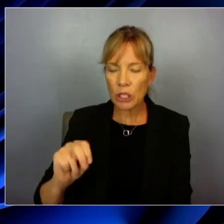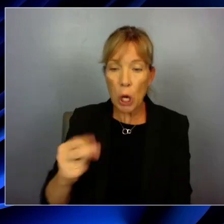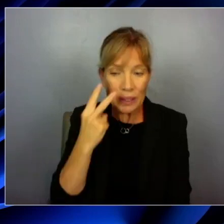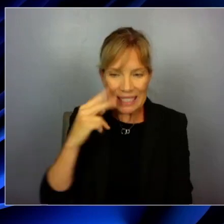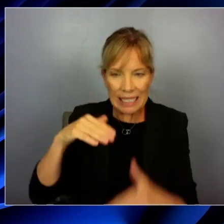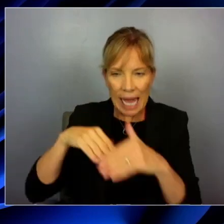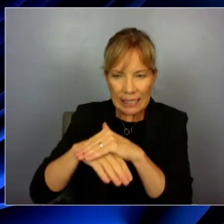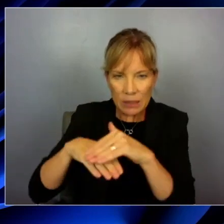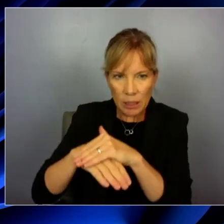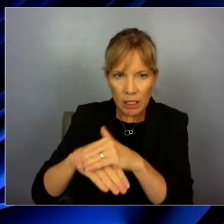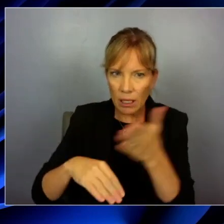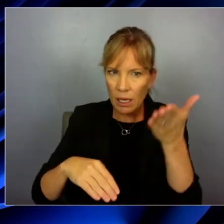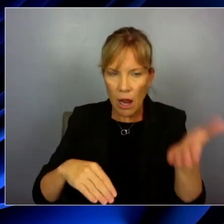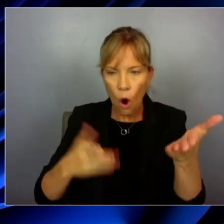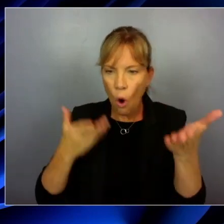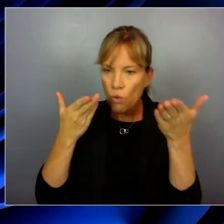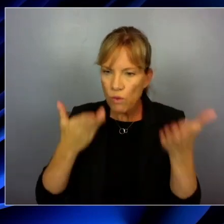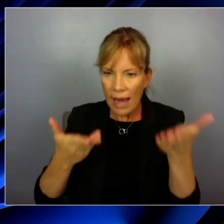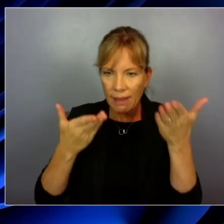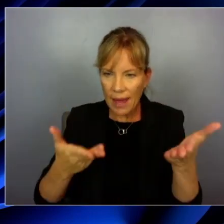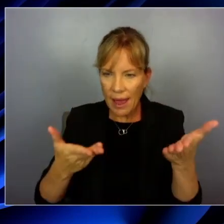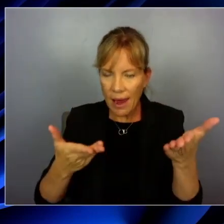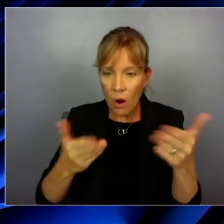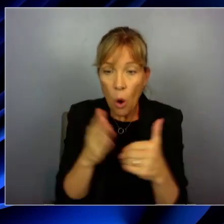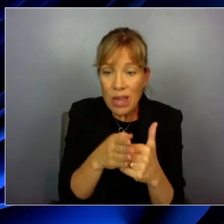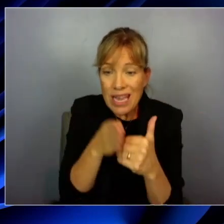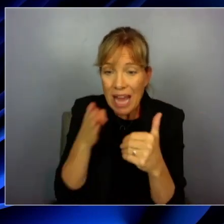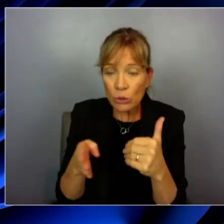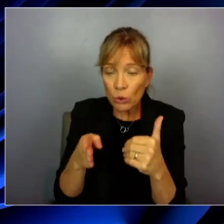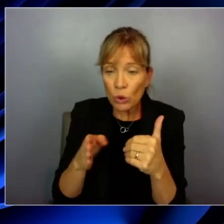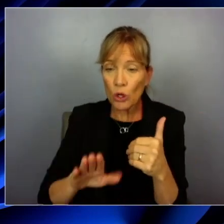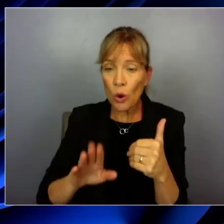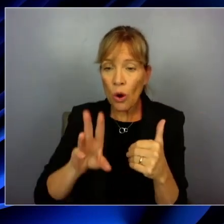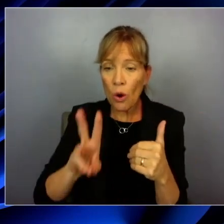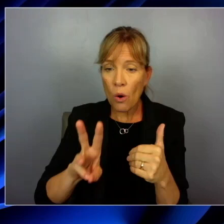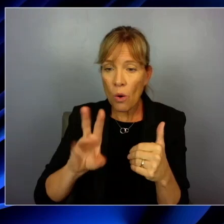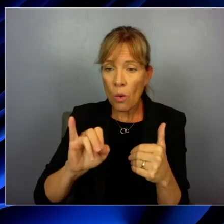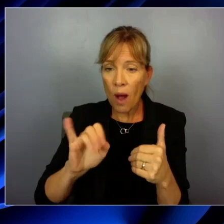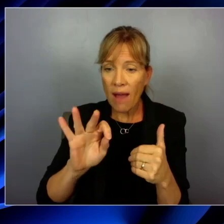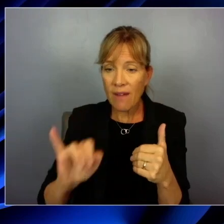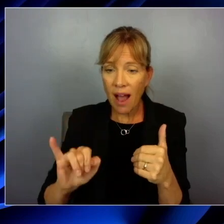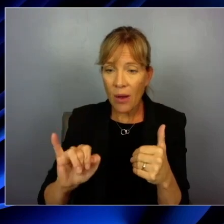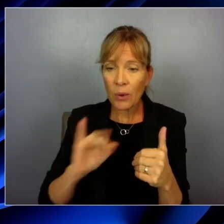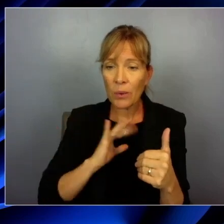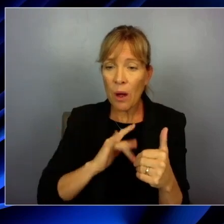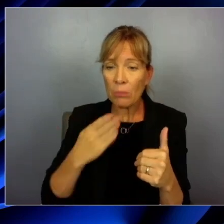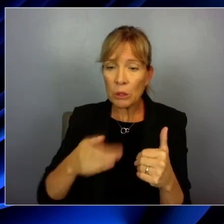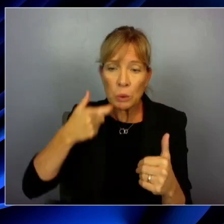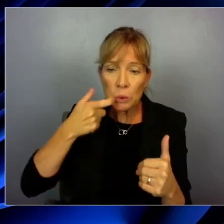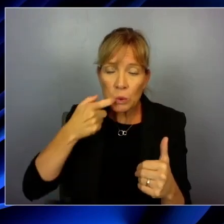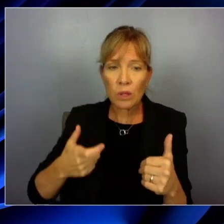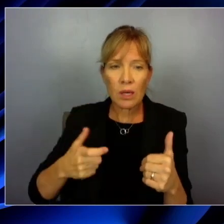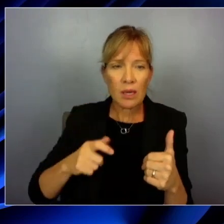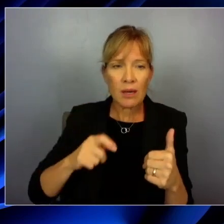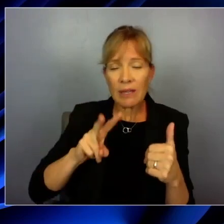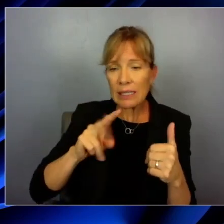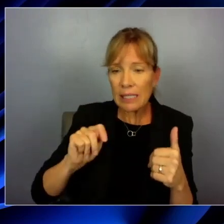here now next to your Wi-Fi right next to your Bluetooth next to your VPN. Next year, your notifications your